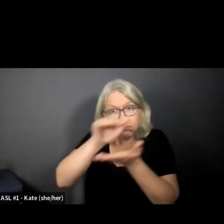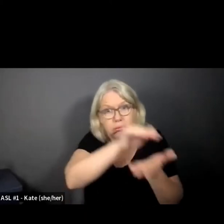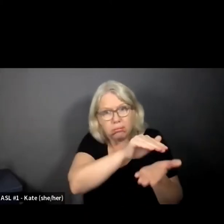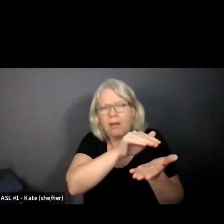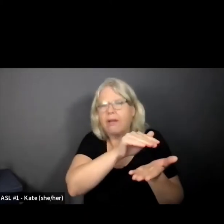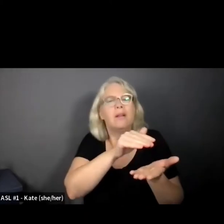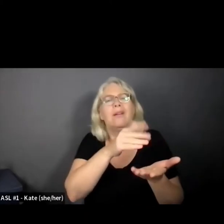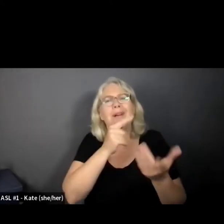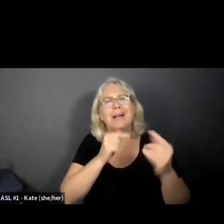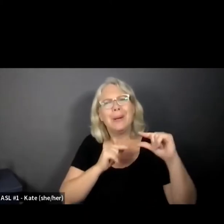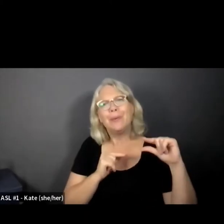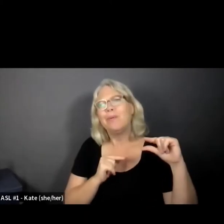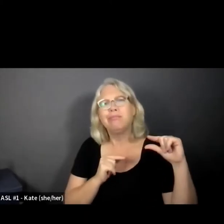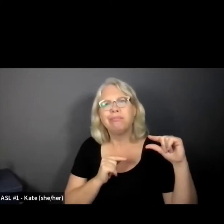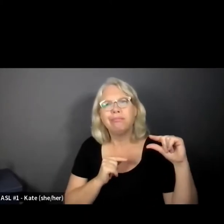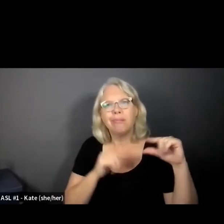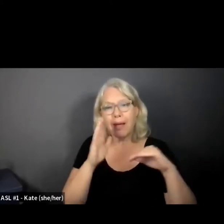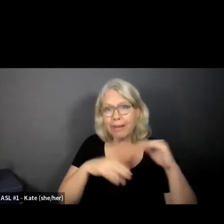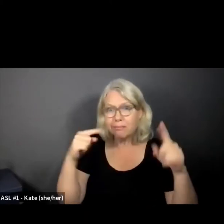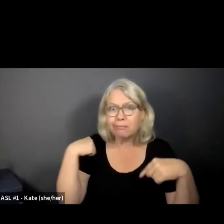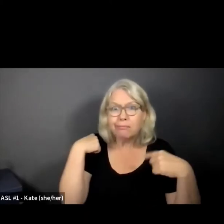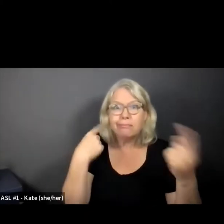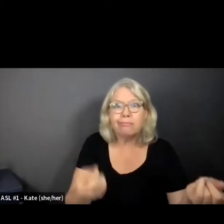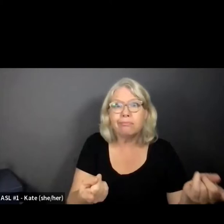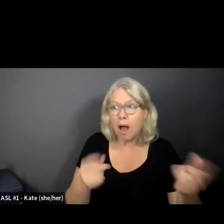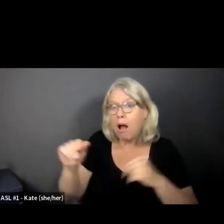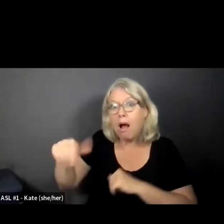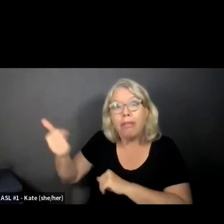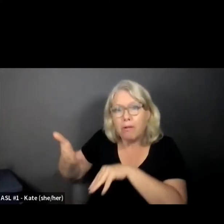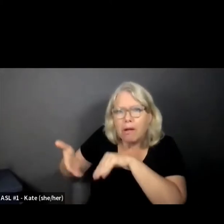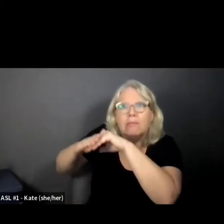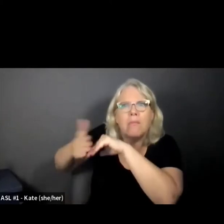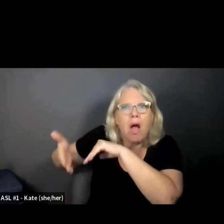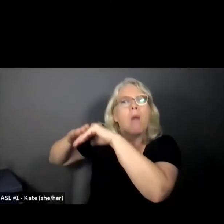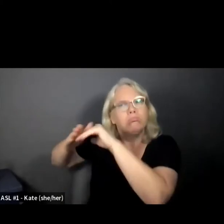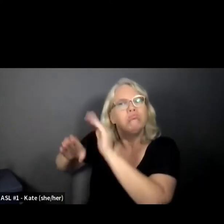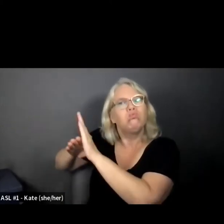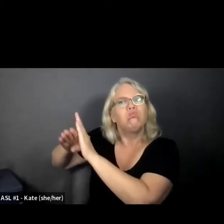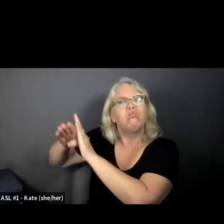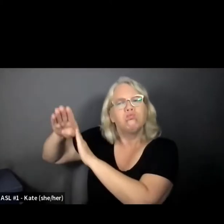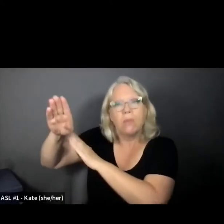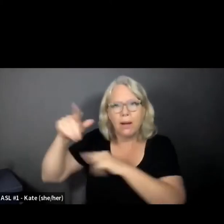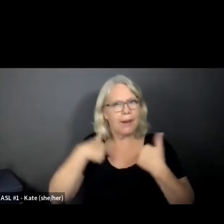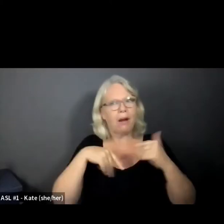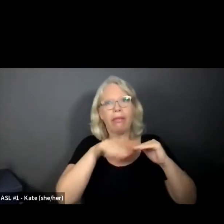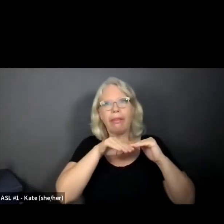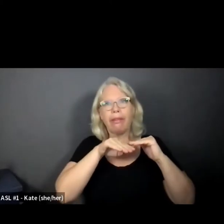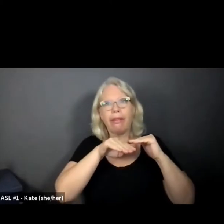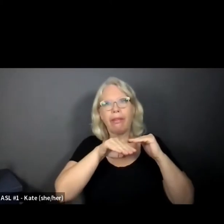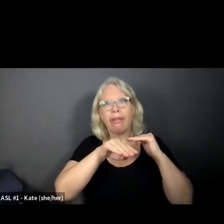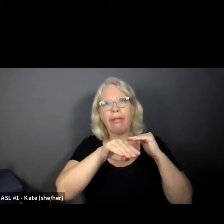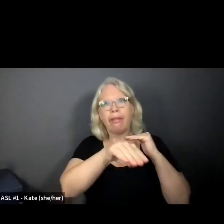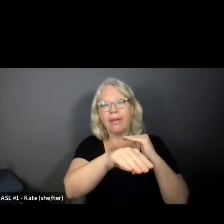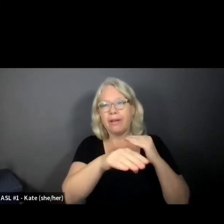AFTER 40 YEARS OF CODIFIED PROTECTION, WE STILL HAVE TO FIGHT JUST TO FIGHT FOR THE